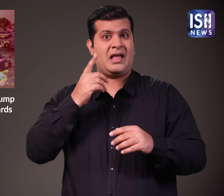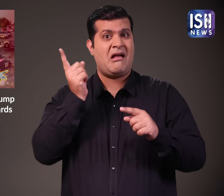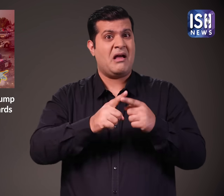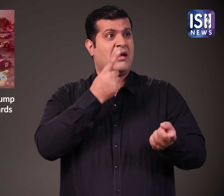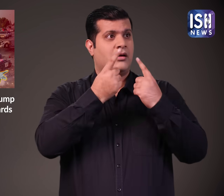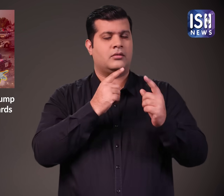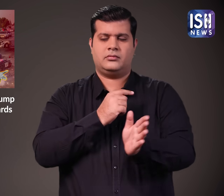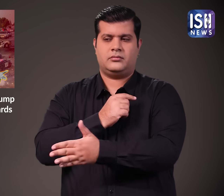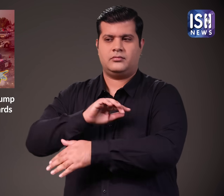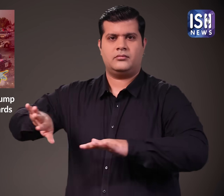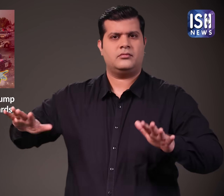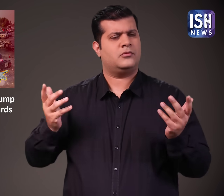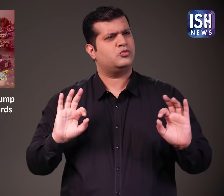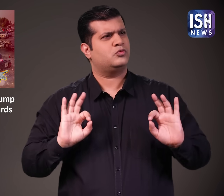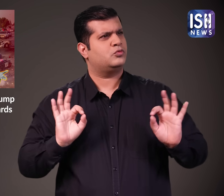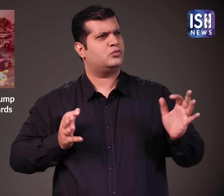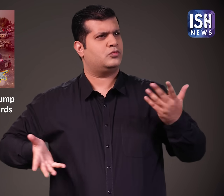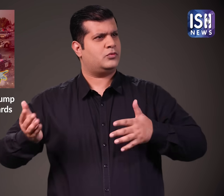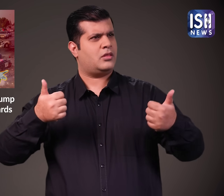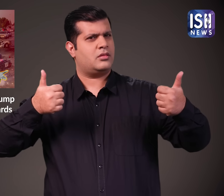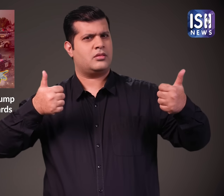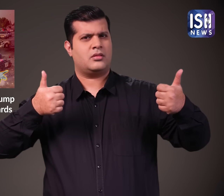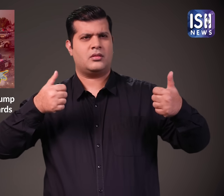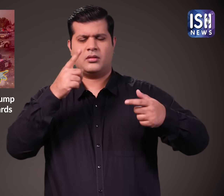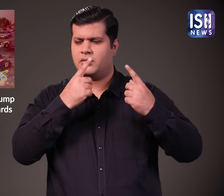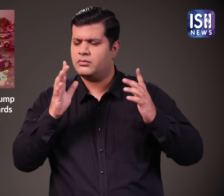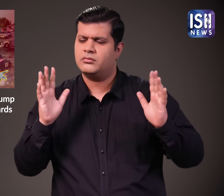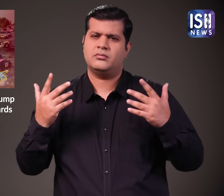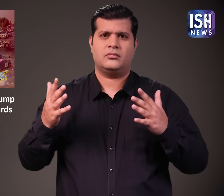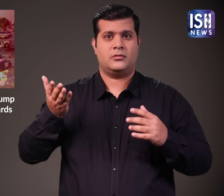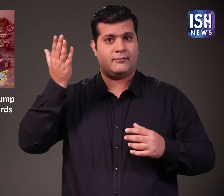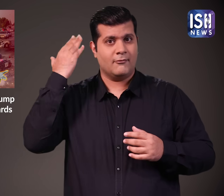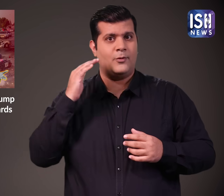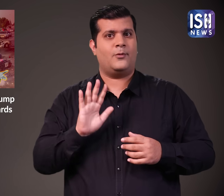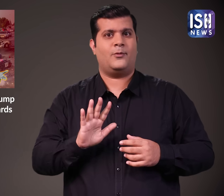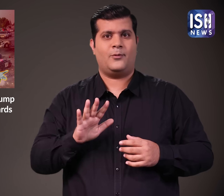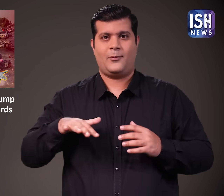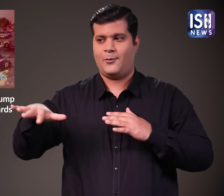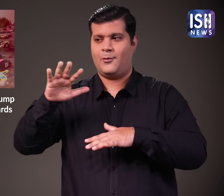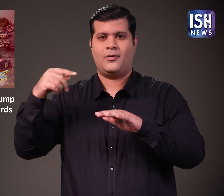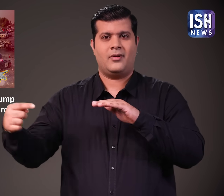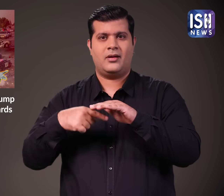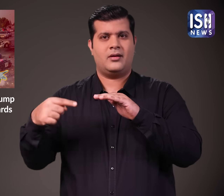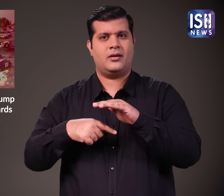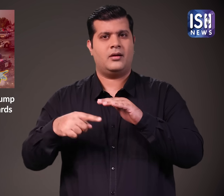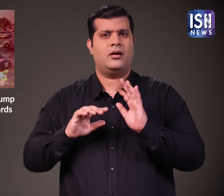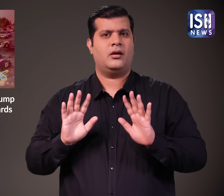In the beginning, this policy worked well and they protected such people.